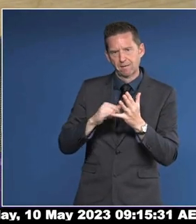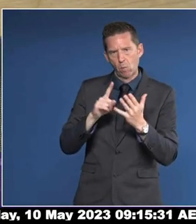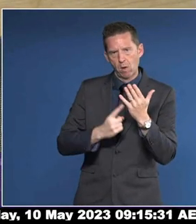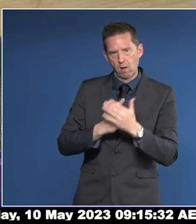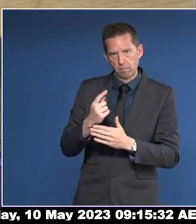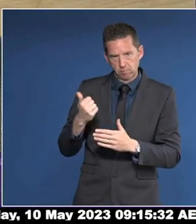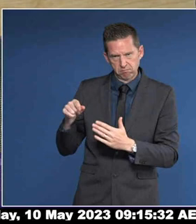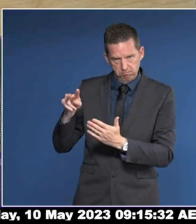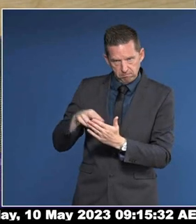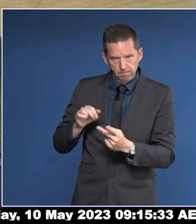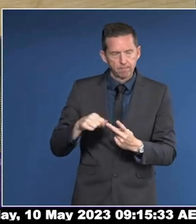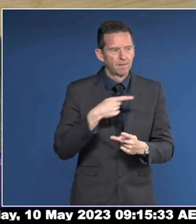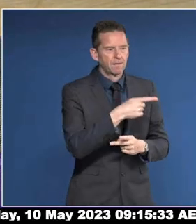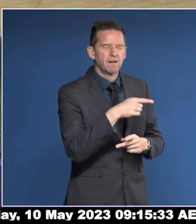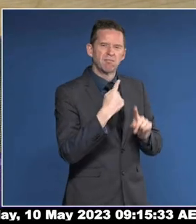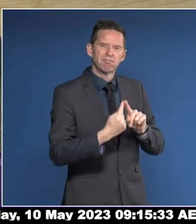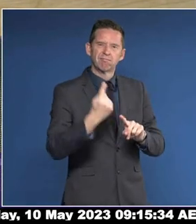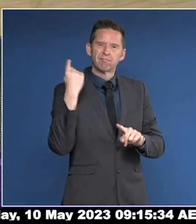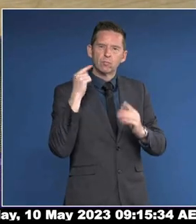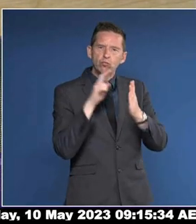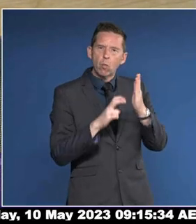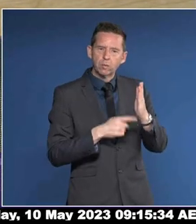right? DR CRAWFORD: I have, yes. MS EASTMAN: Would you agree with me that using the